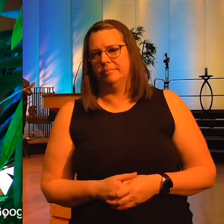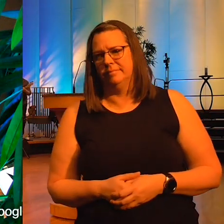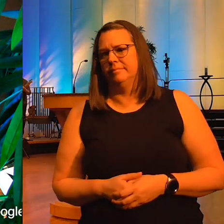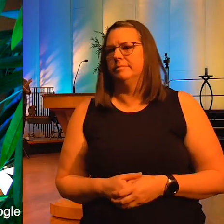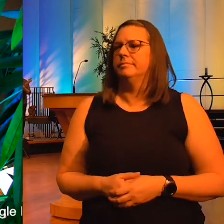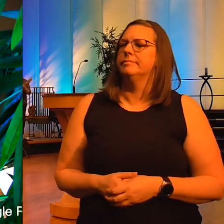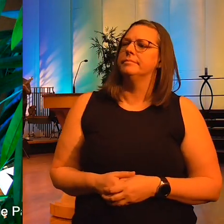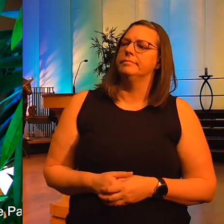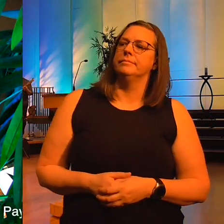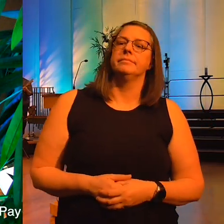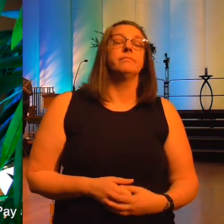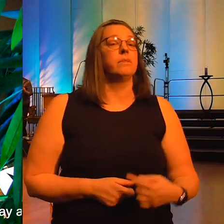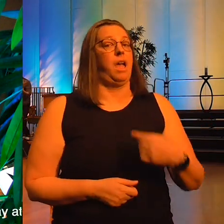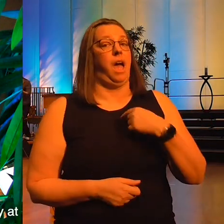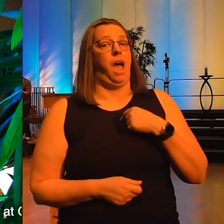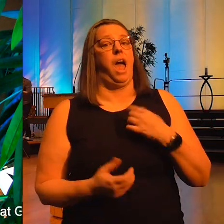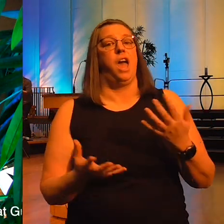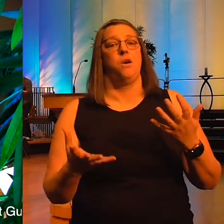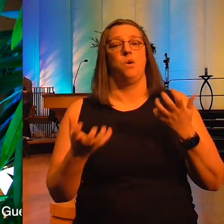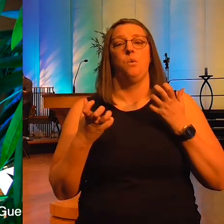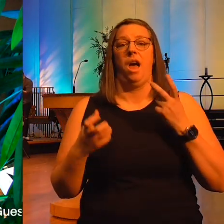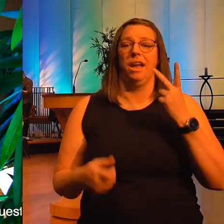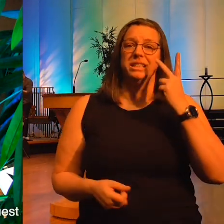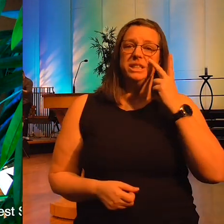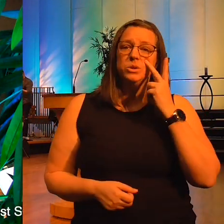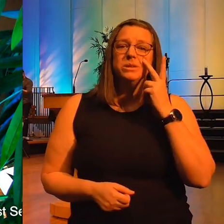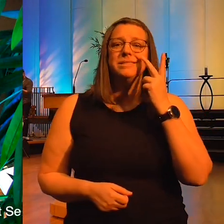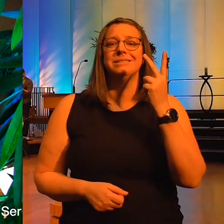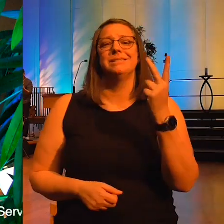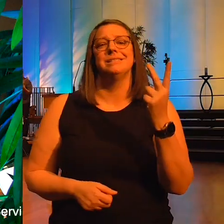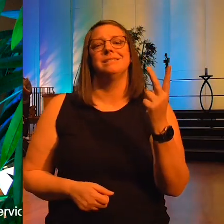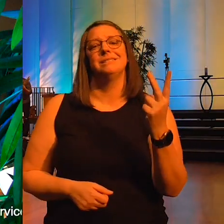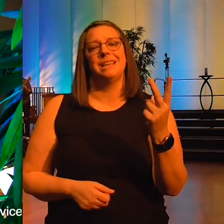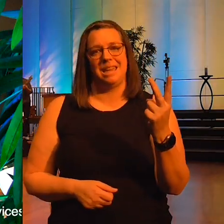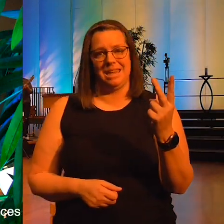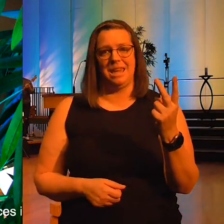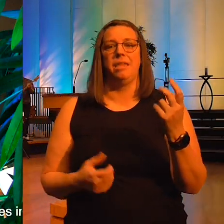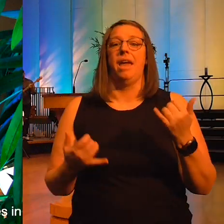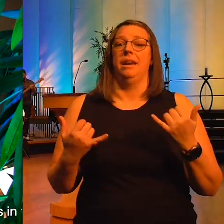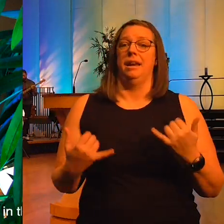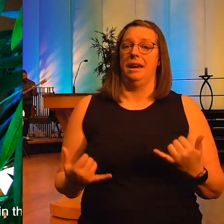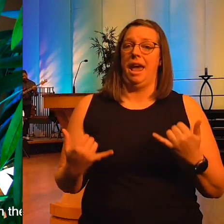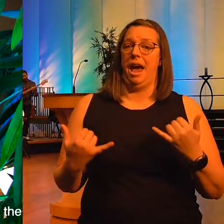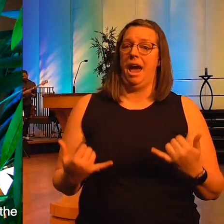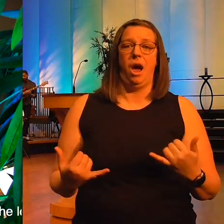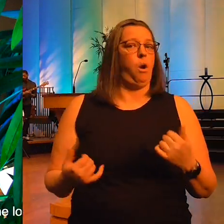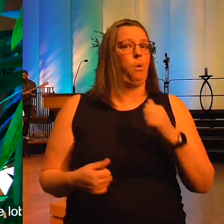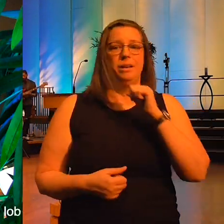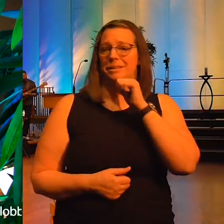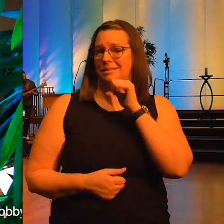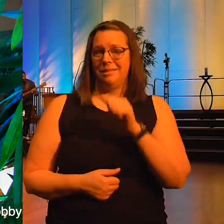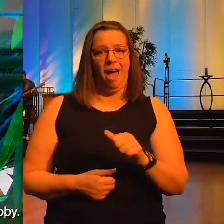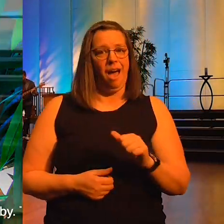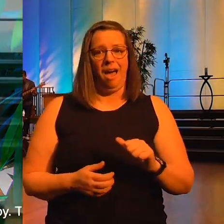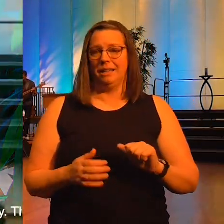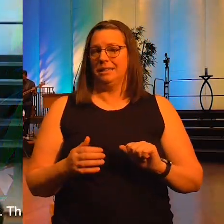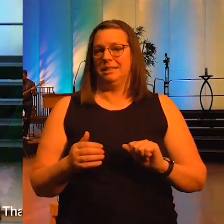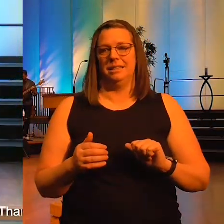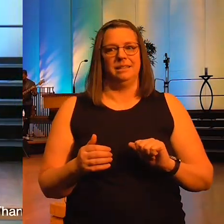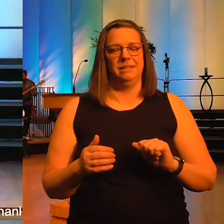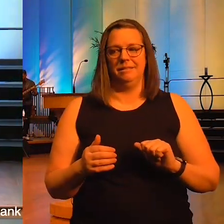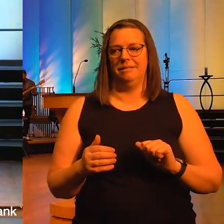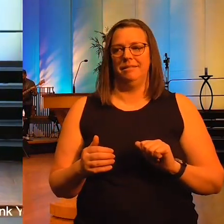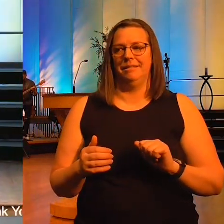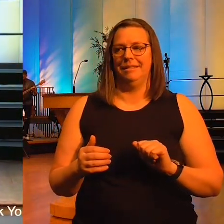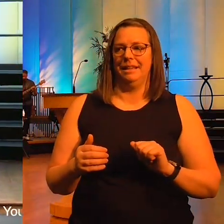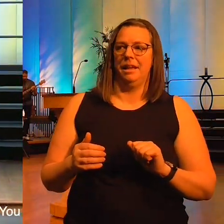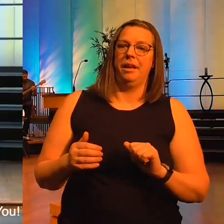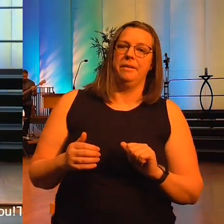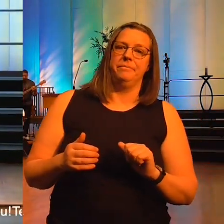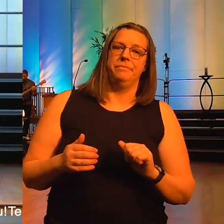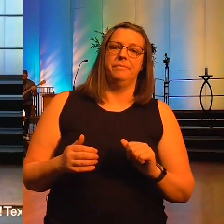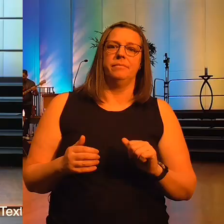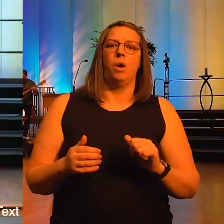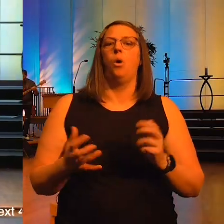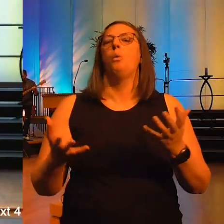I want to see that now is it time we want to be